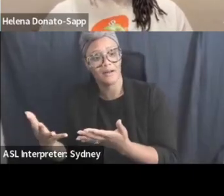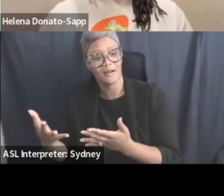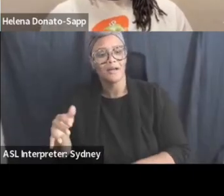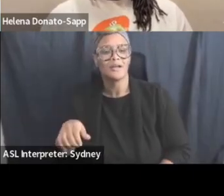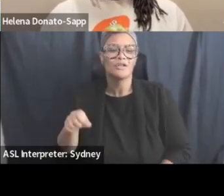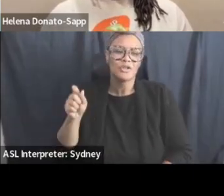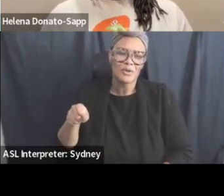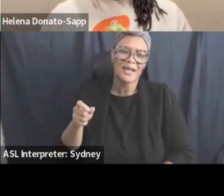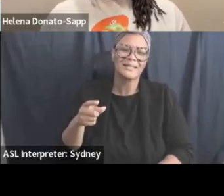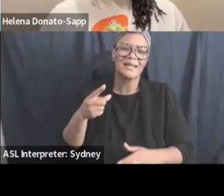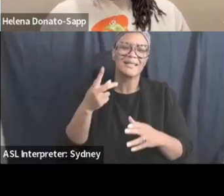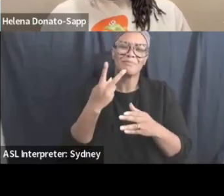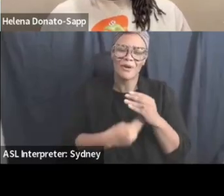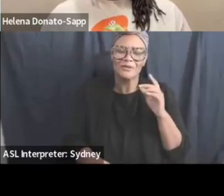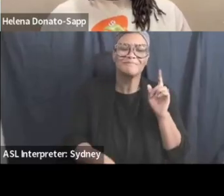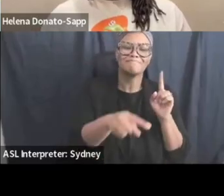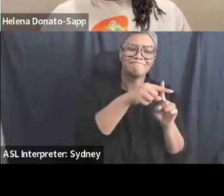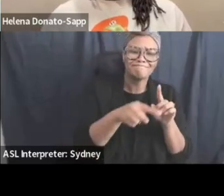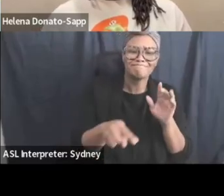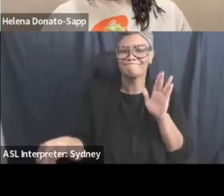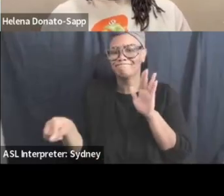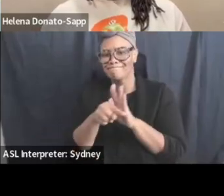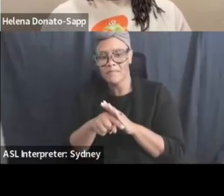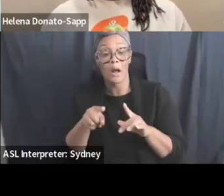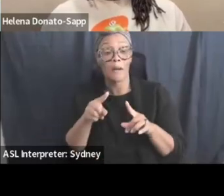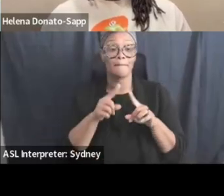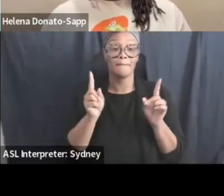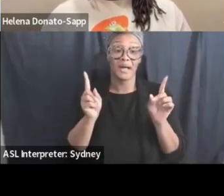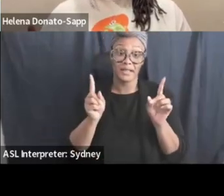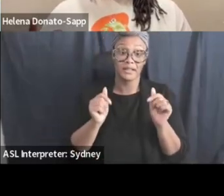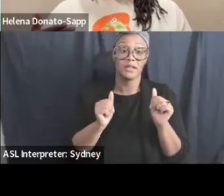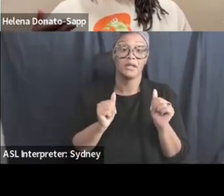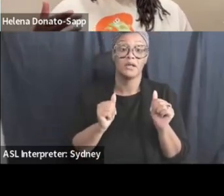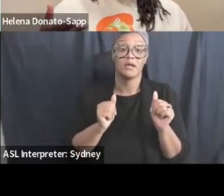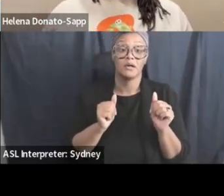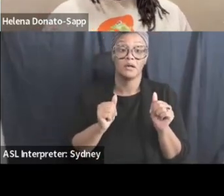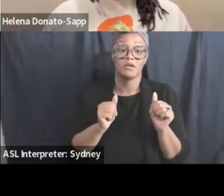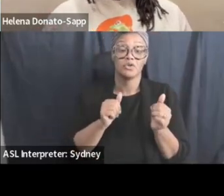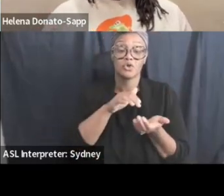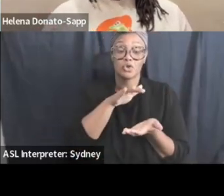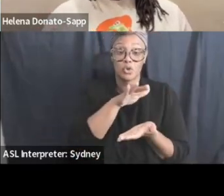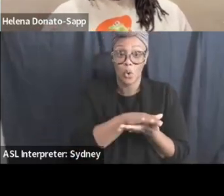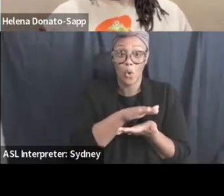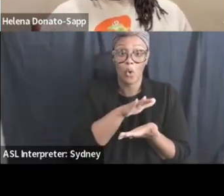but be clear that one of the messages I get is that schooling gives me mixed messages